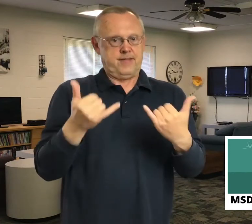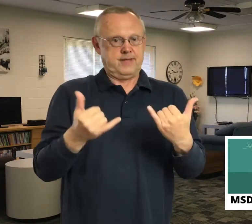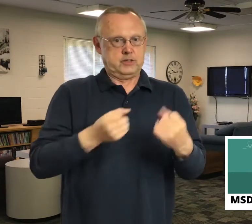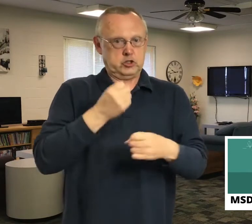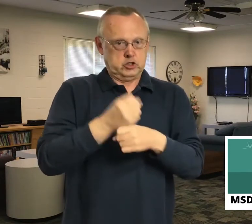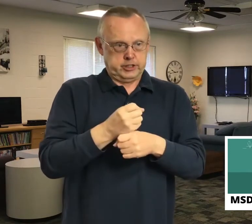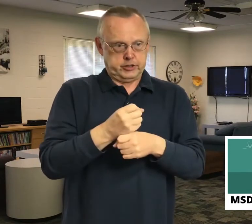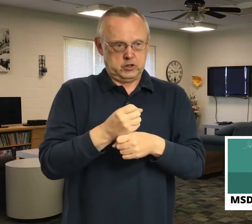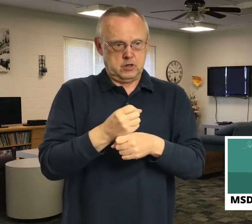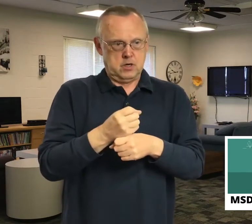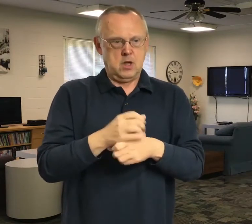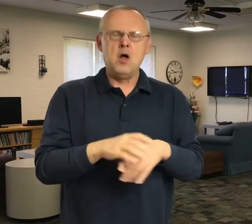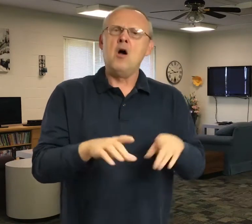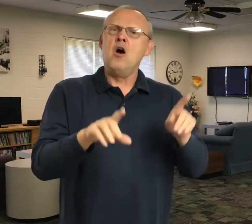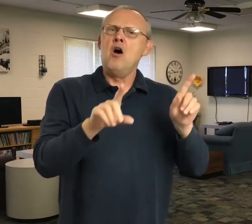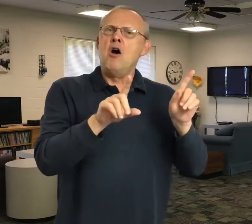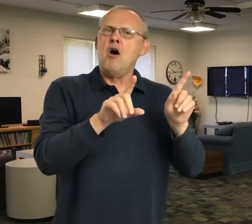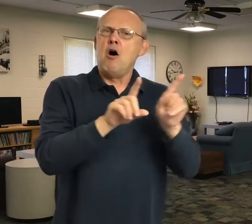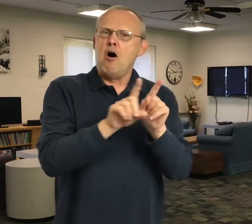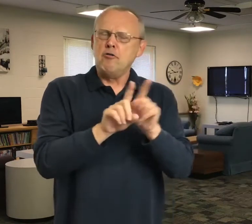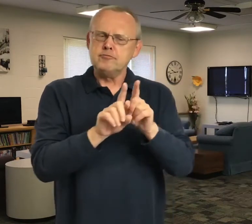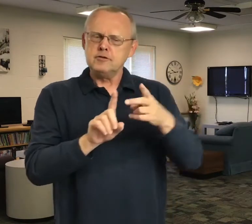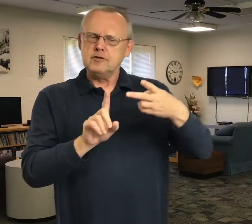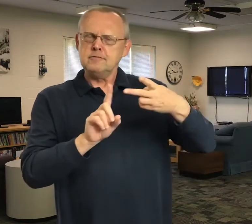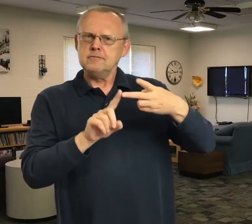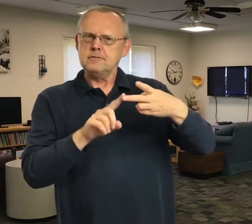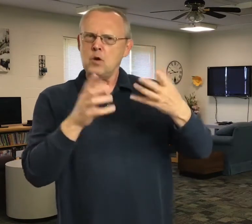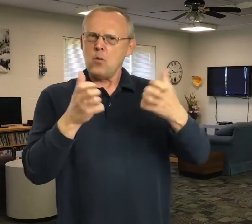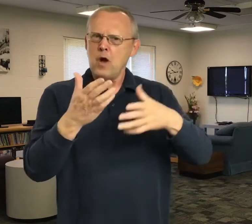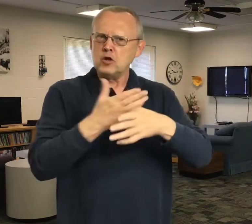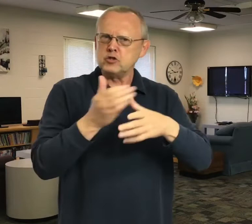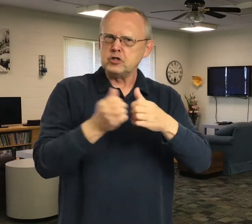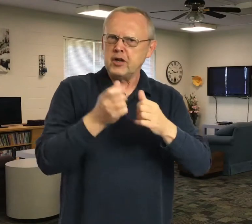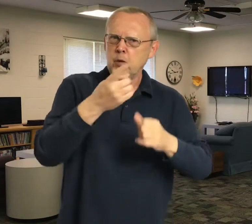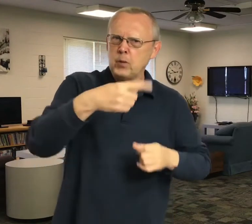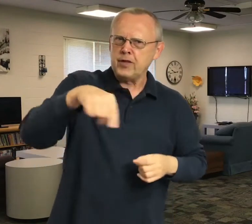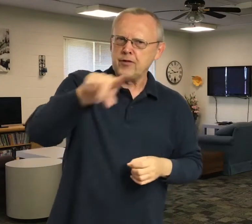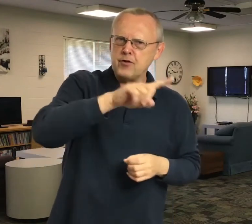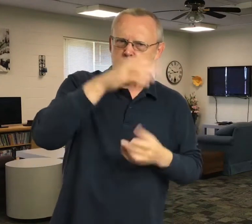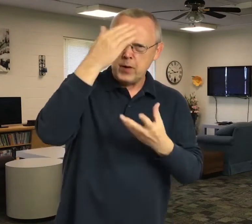That will be the last day of ESY the school year.